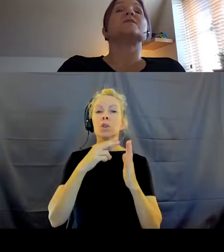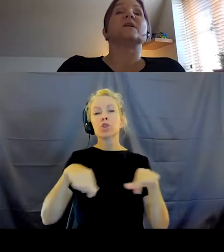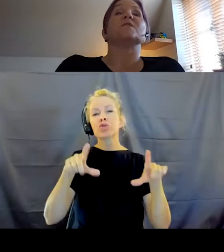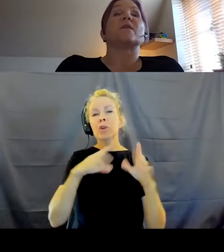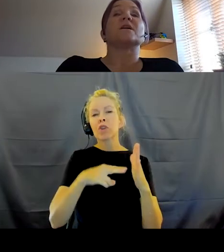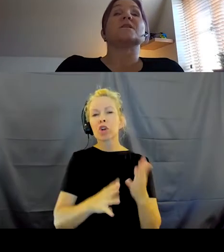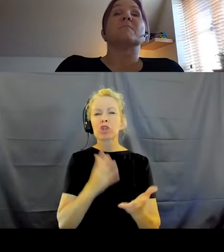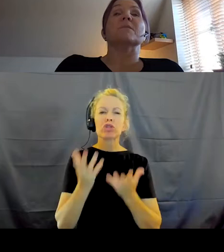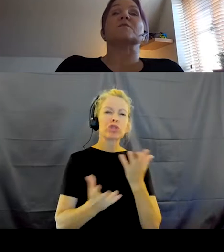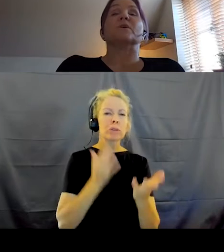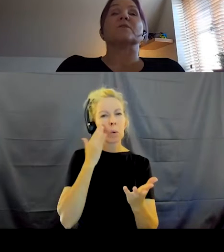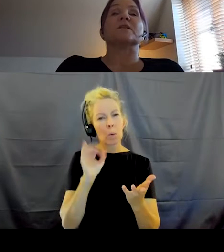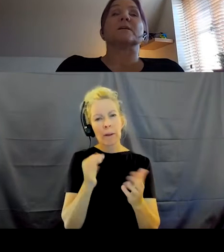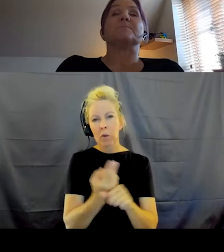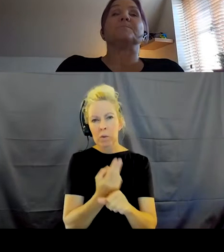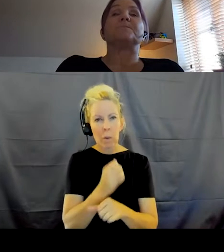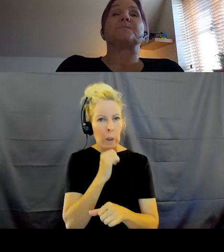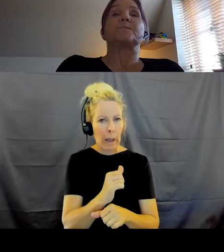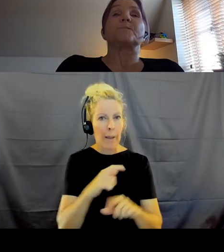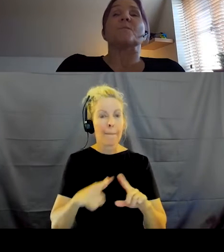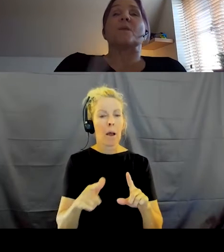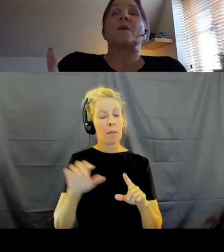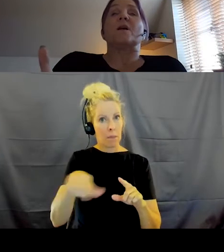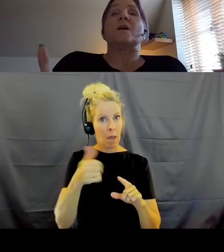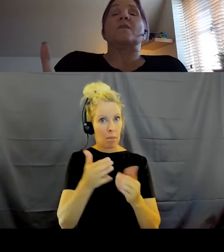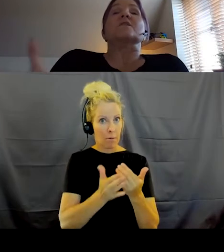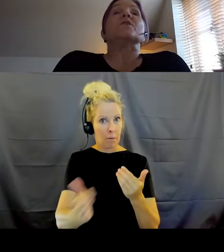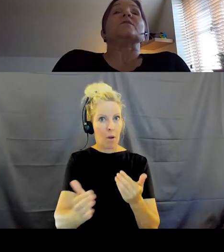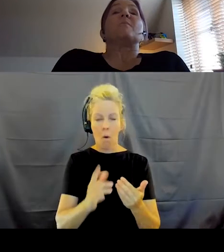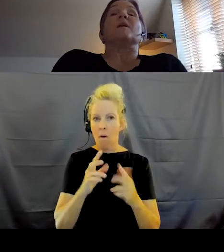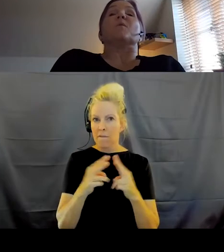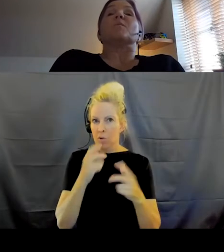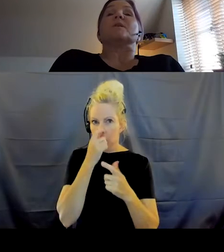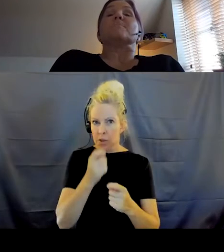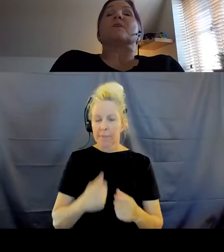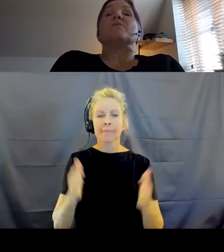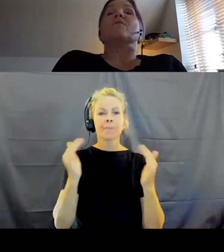of it is where things get much more interesting. There is a boy's family property. If you are